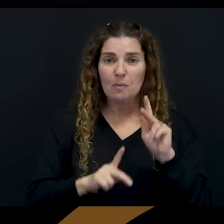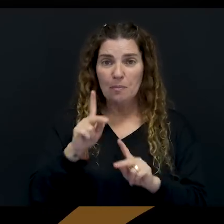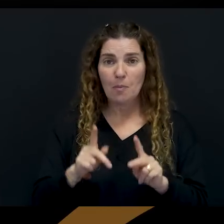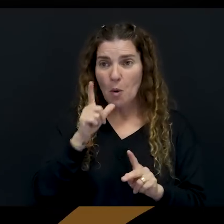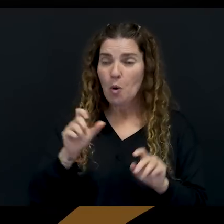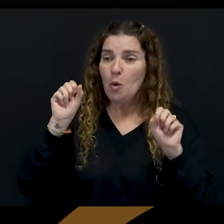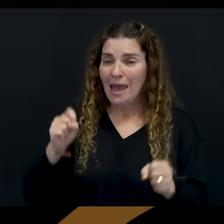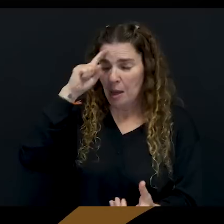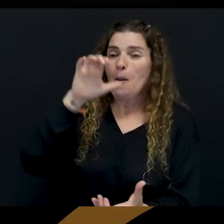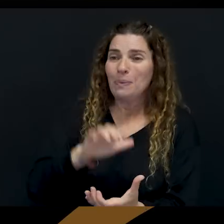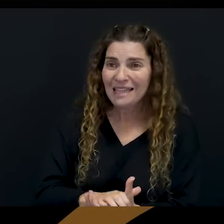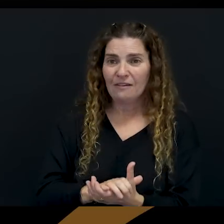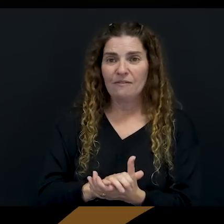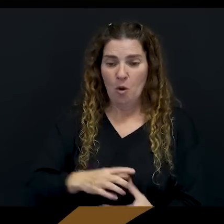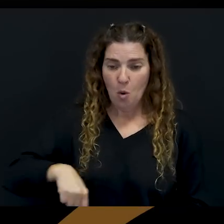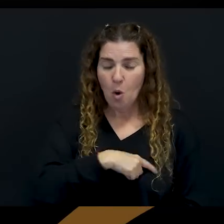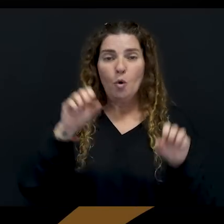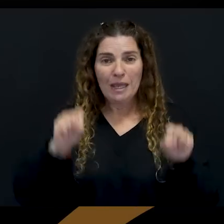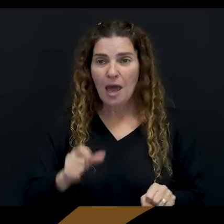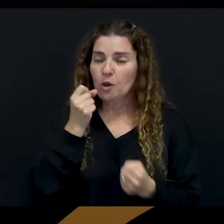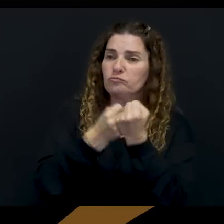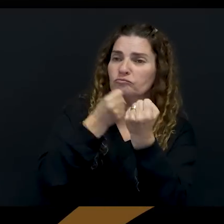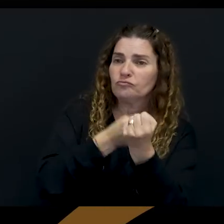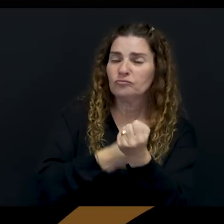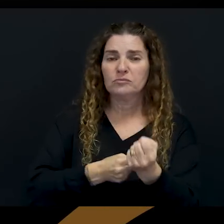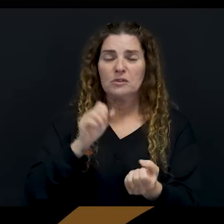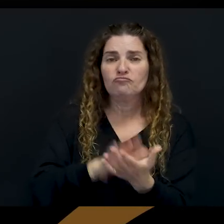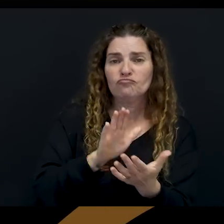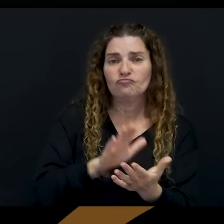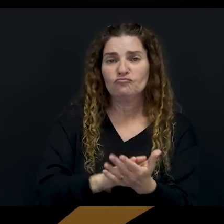People who believe in us and who will cheer us on when we feel like giving up.